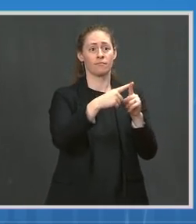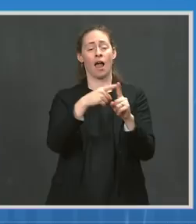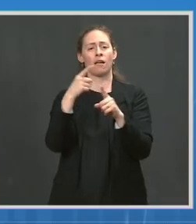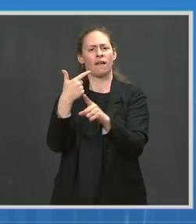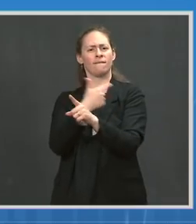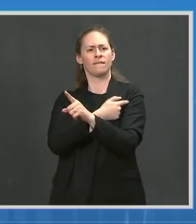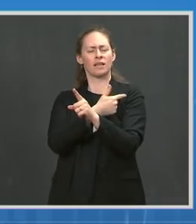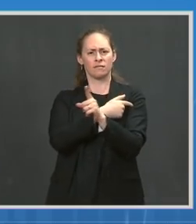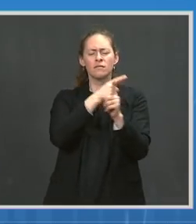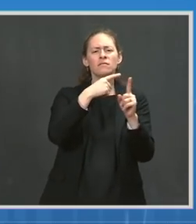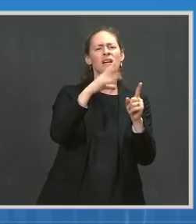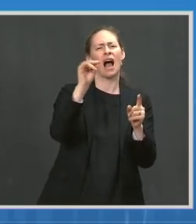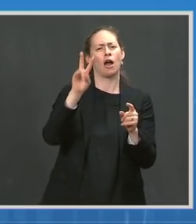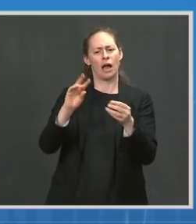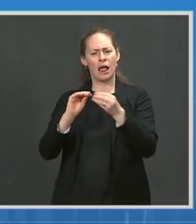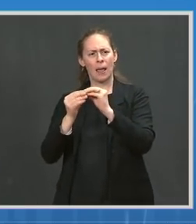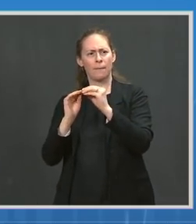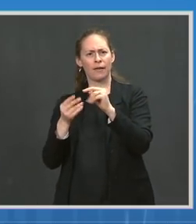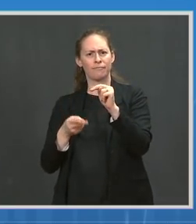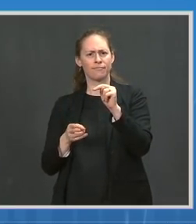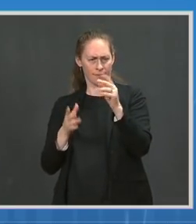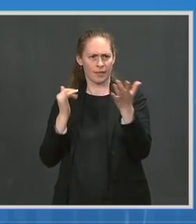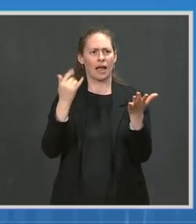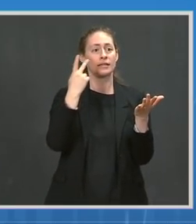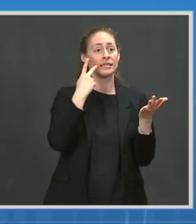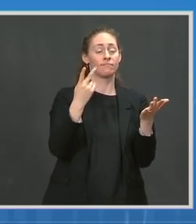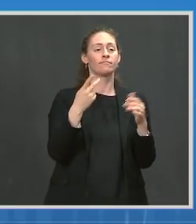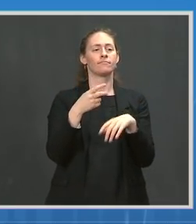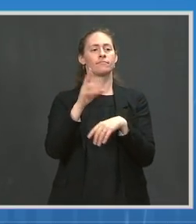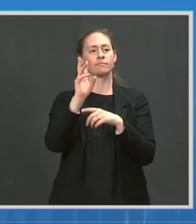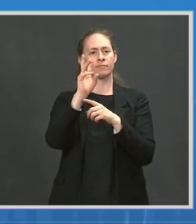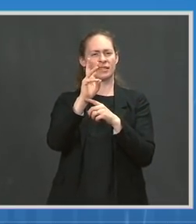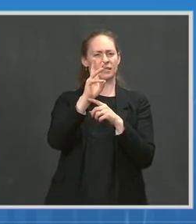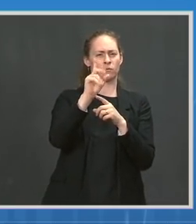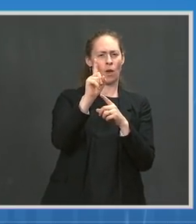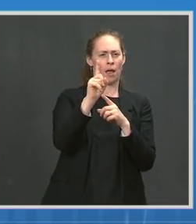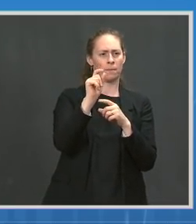In Israel, 61.8 percent have received at least one dose.